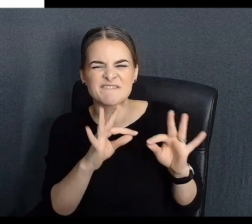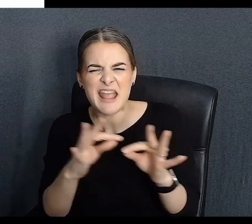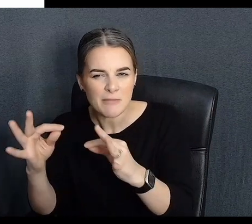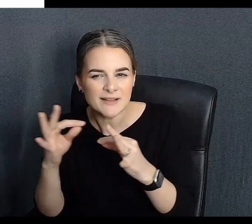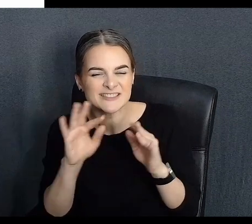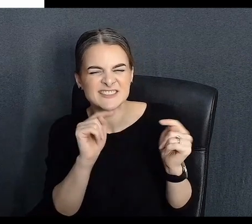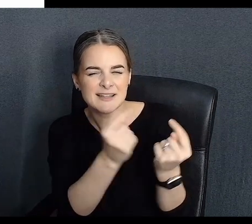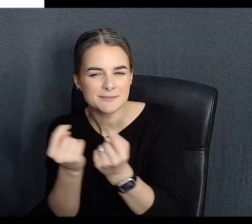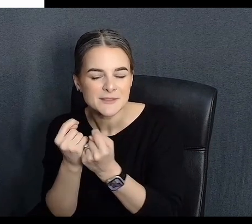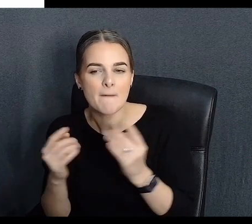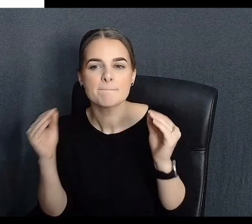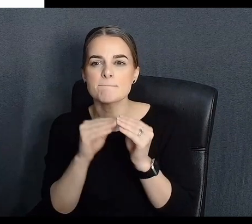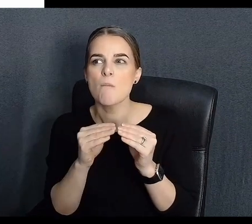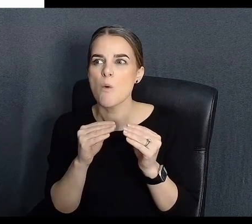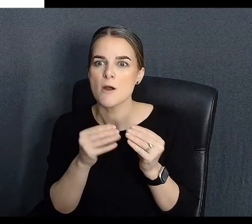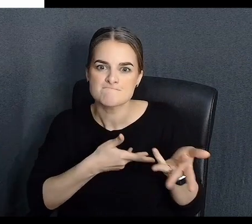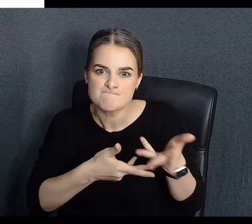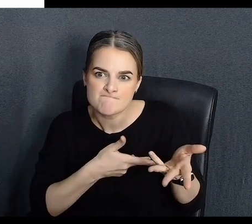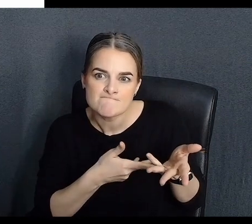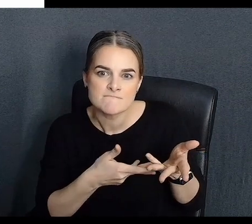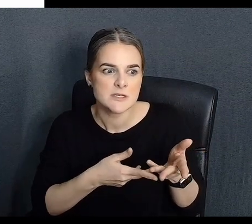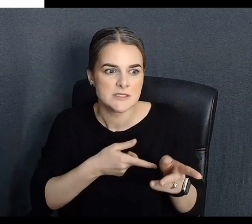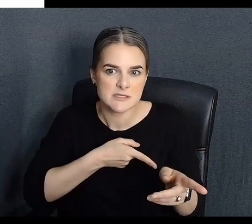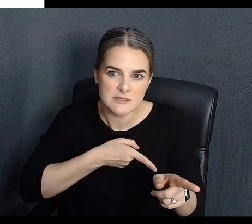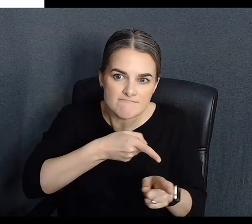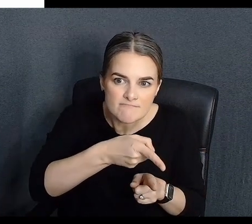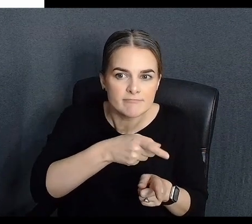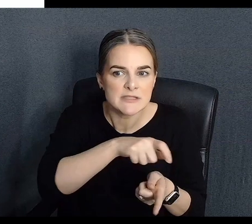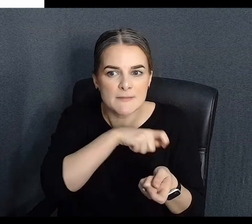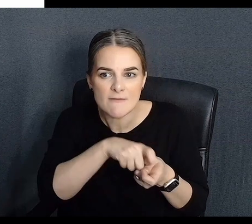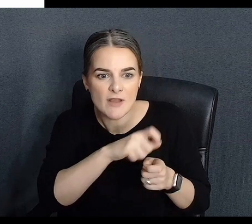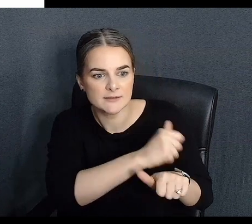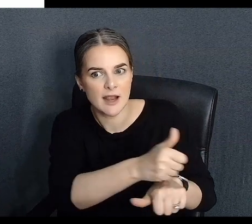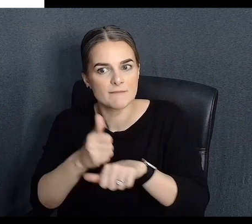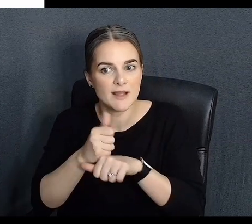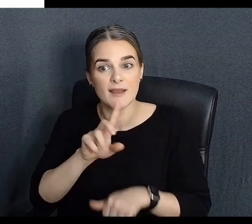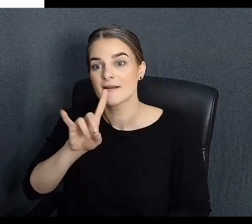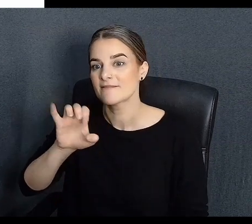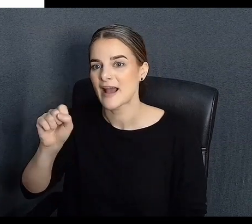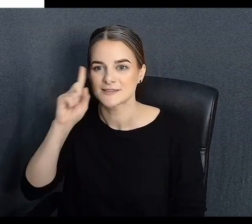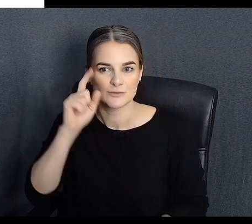specific setups of devices set correctly for the person.